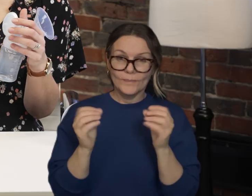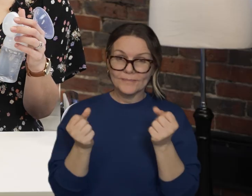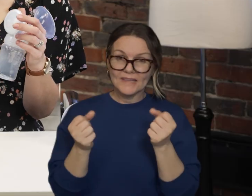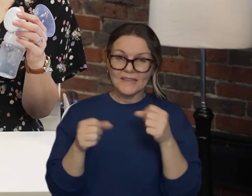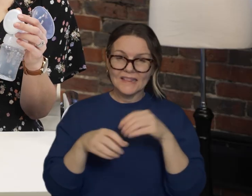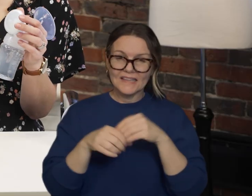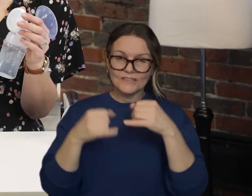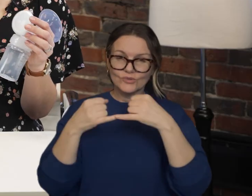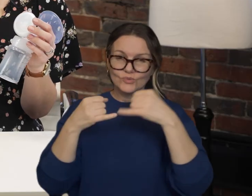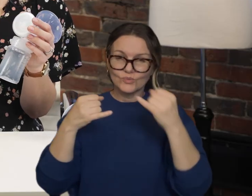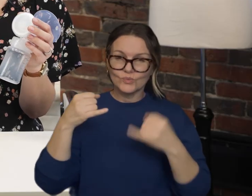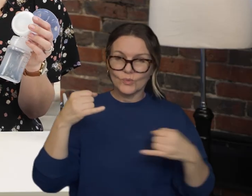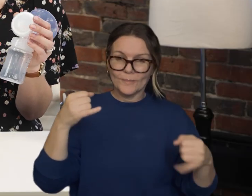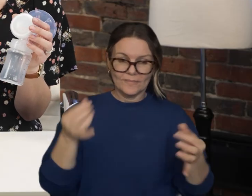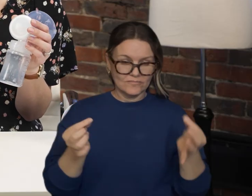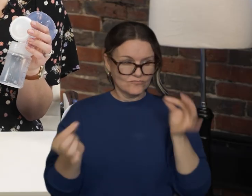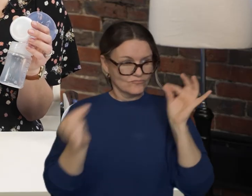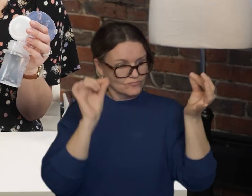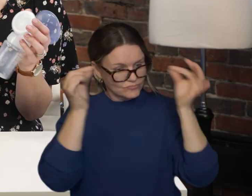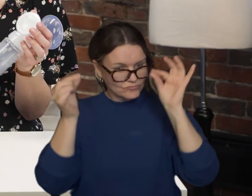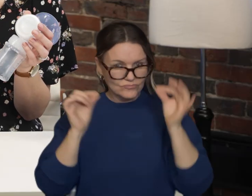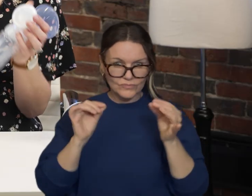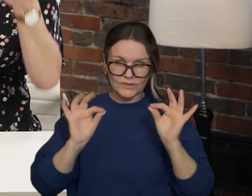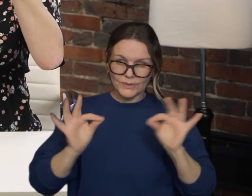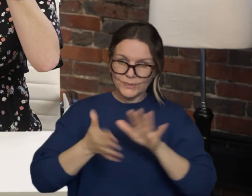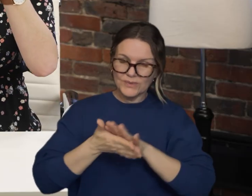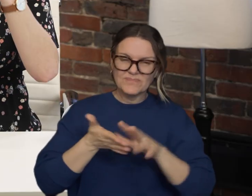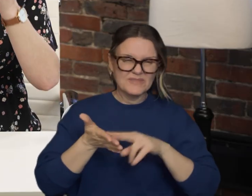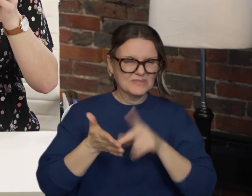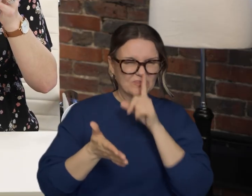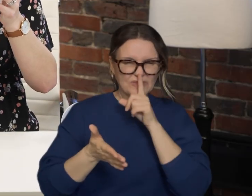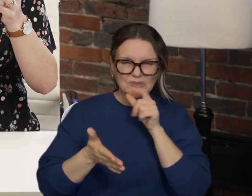it does not need to be cleaned after every pumping session like all the other parts do